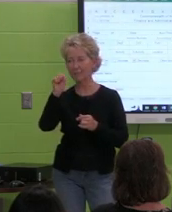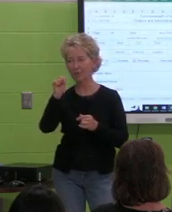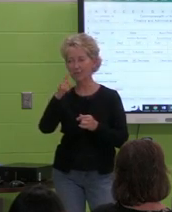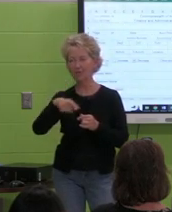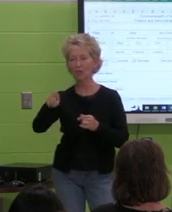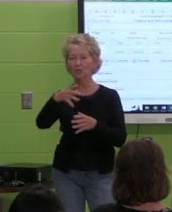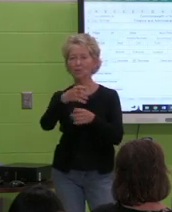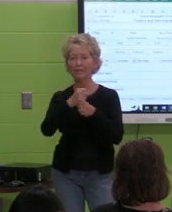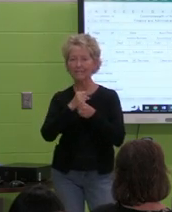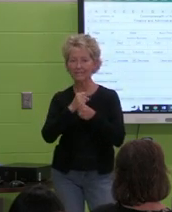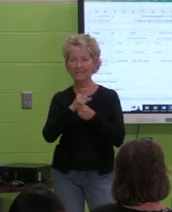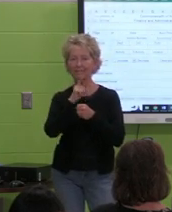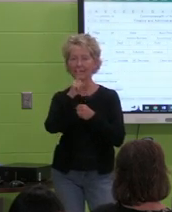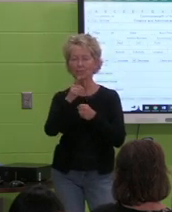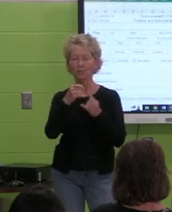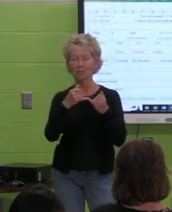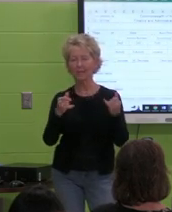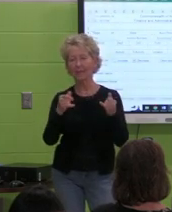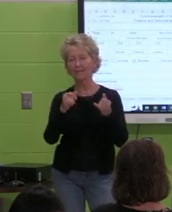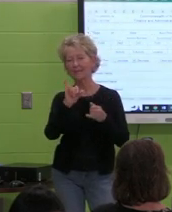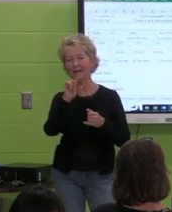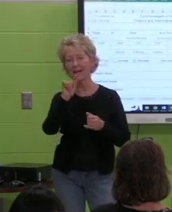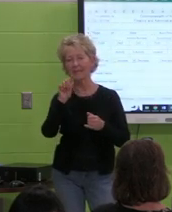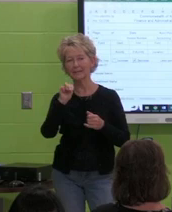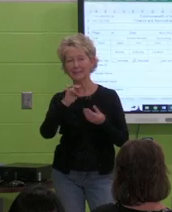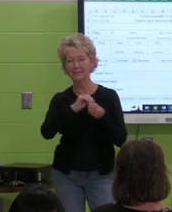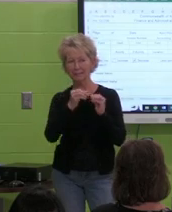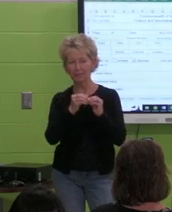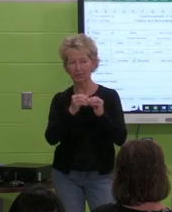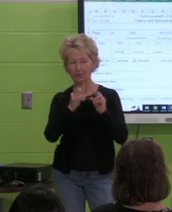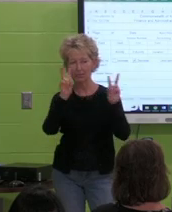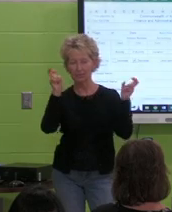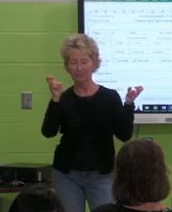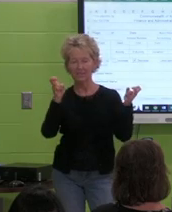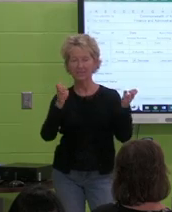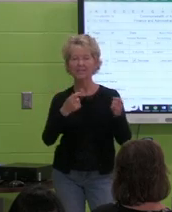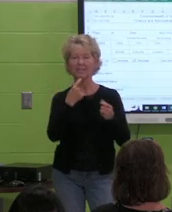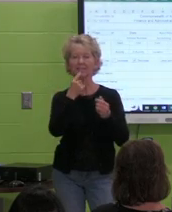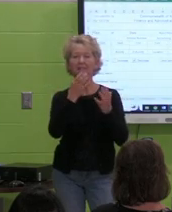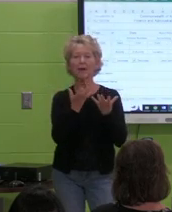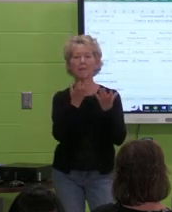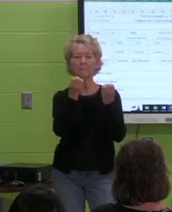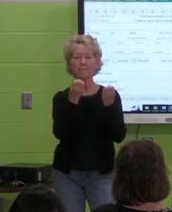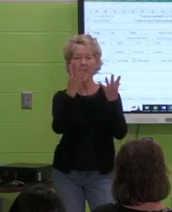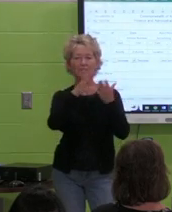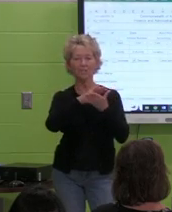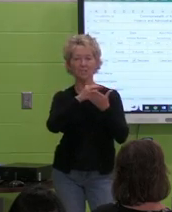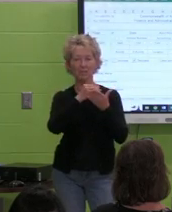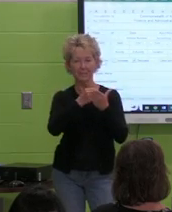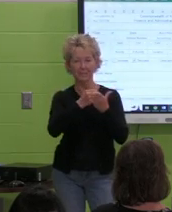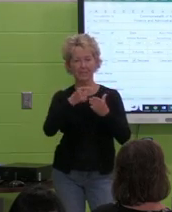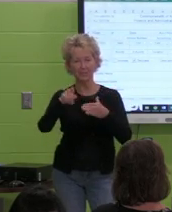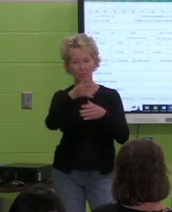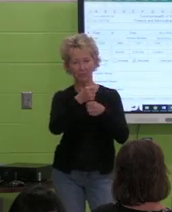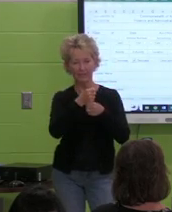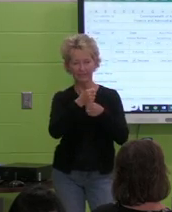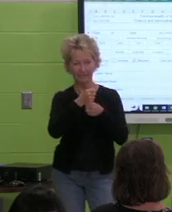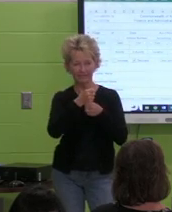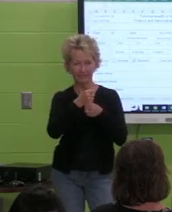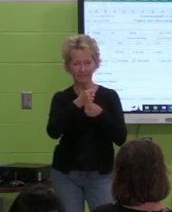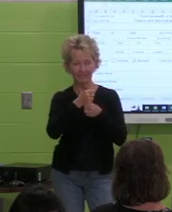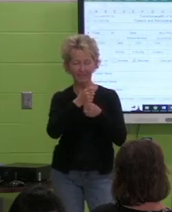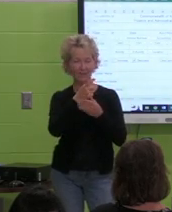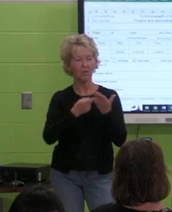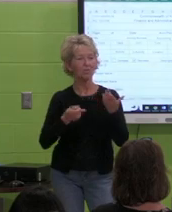line item number in a budget bill that tells how much money KSD gets okay what happens is